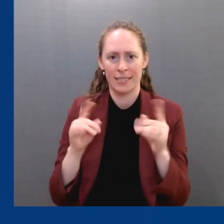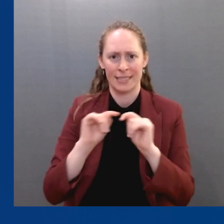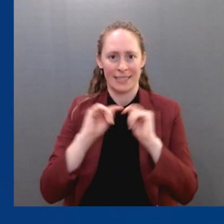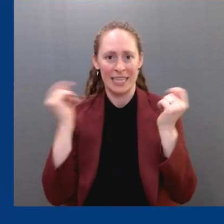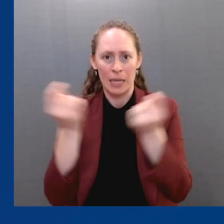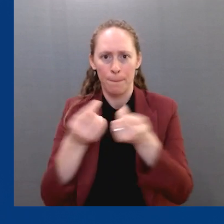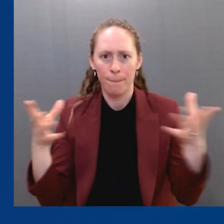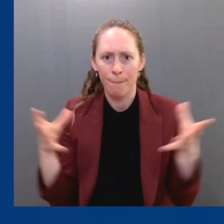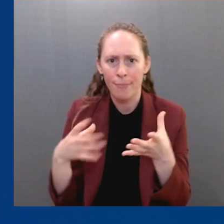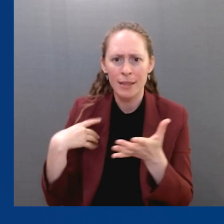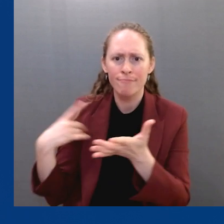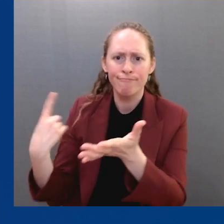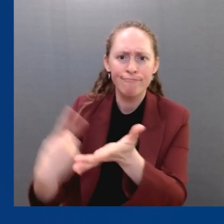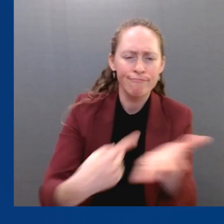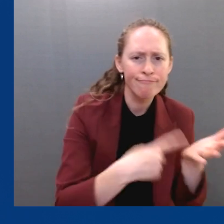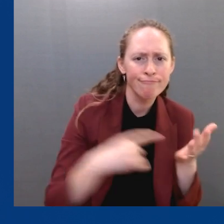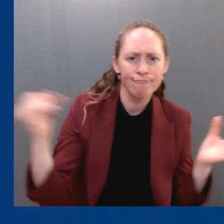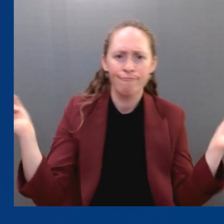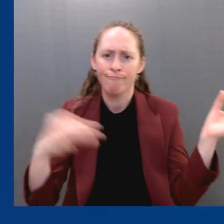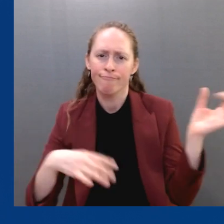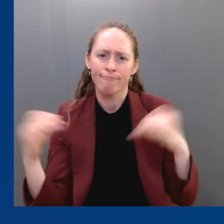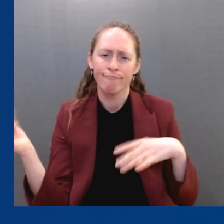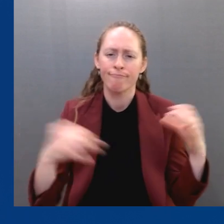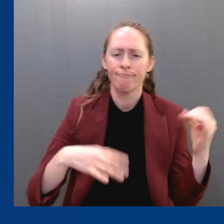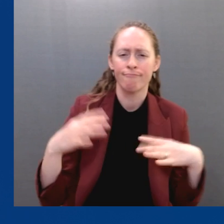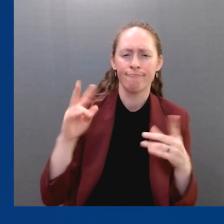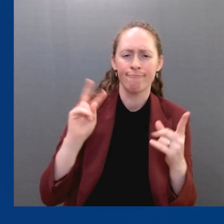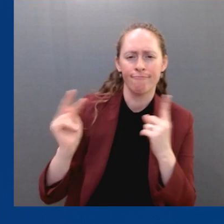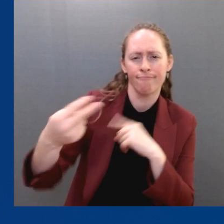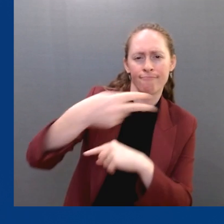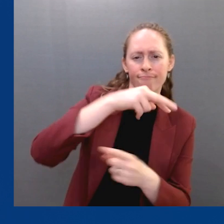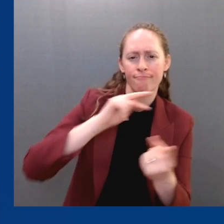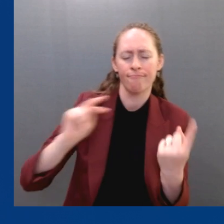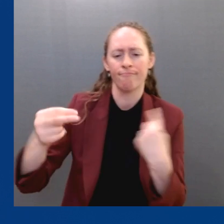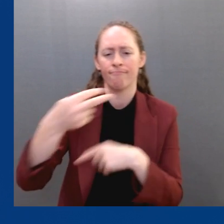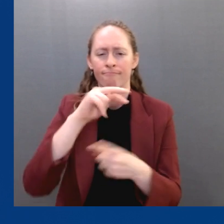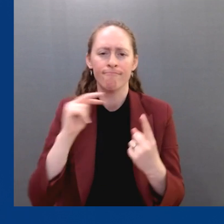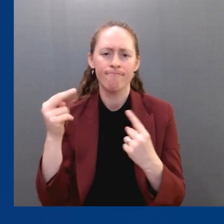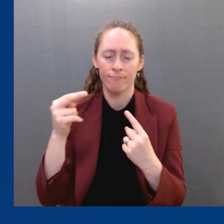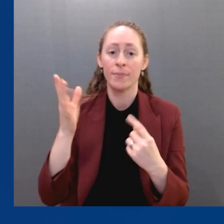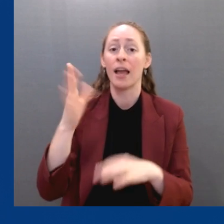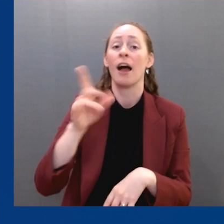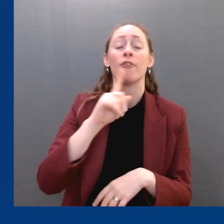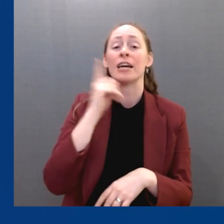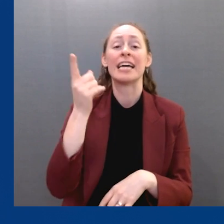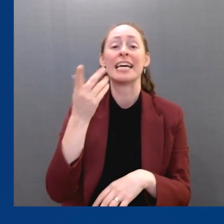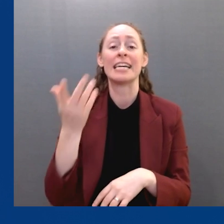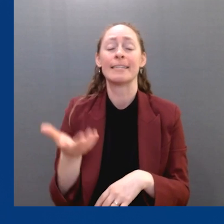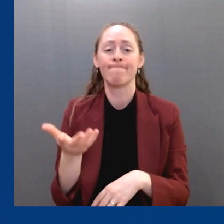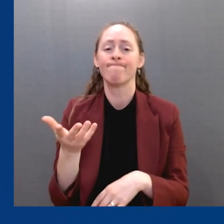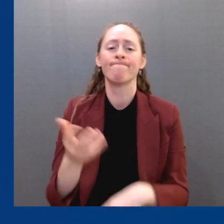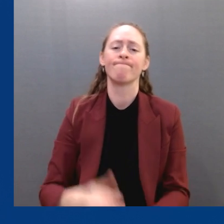But as Dr. Jha said, we also have the situation where there are certain elements of the team